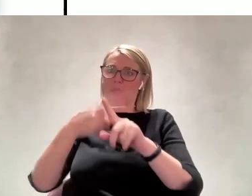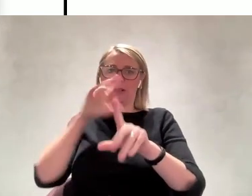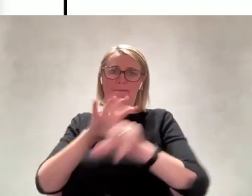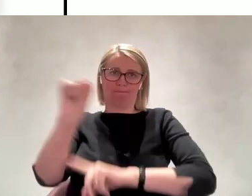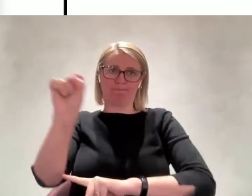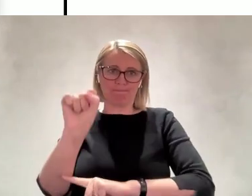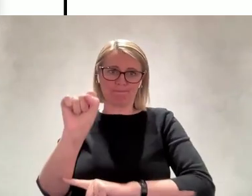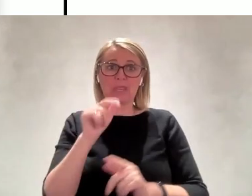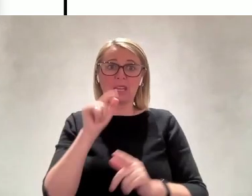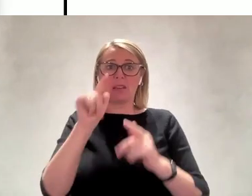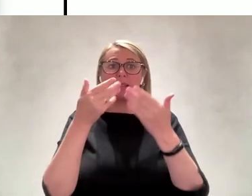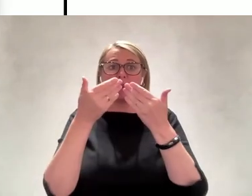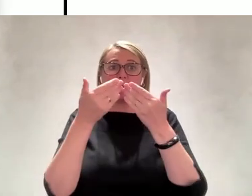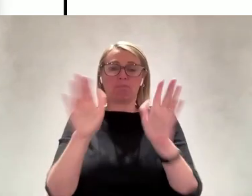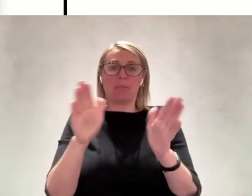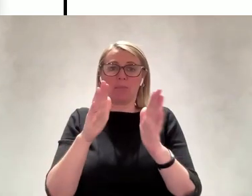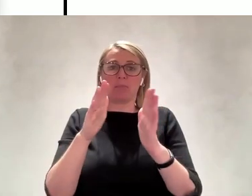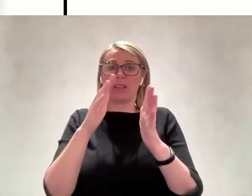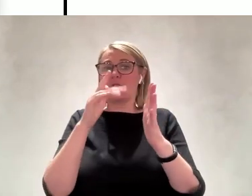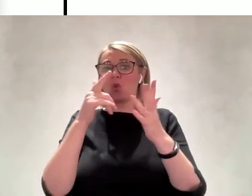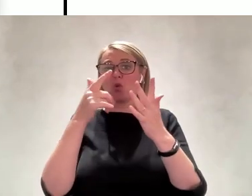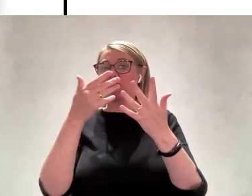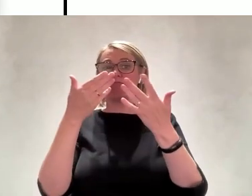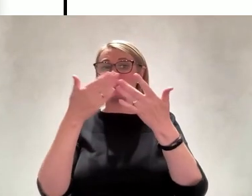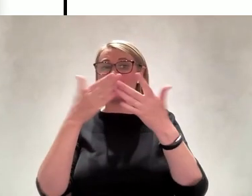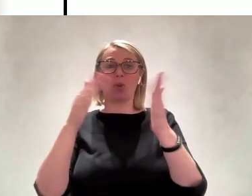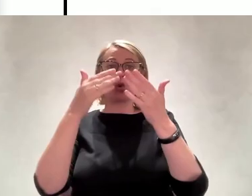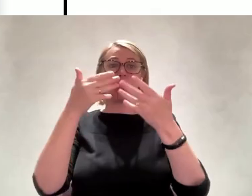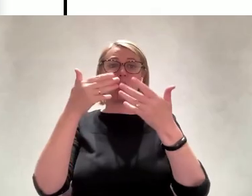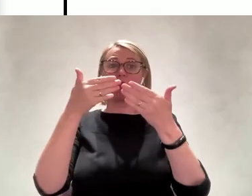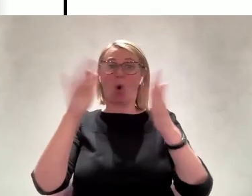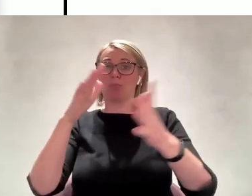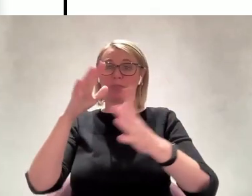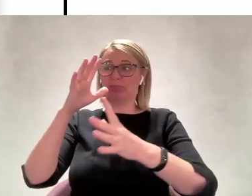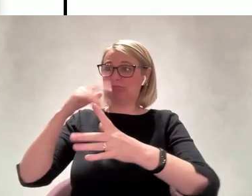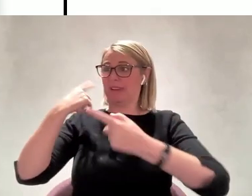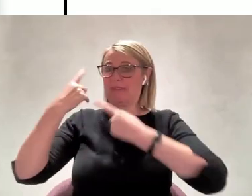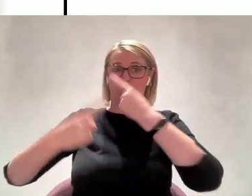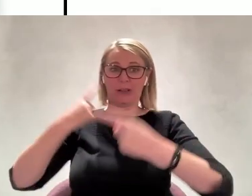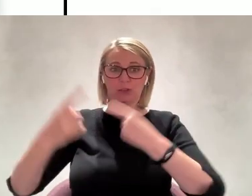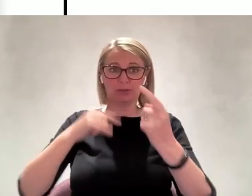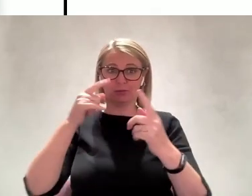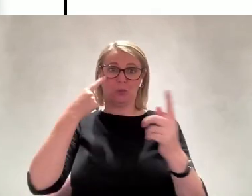But these are just some open source examples of what has been seen in the environment.